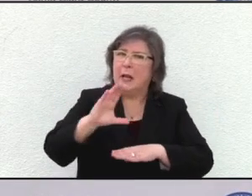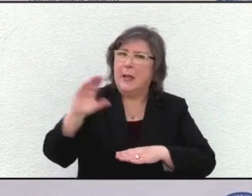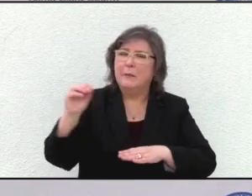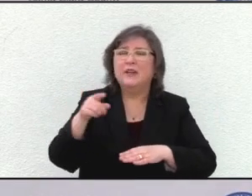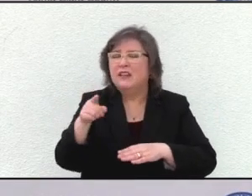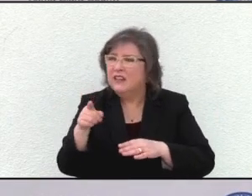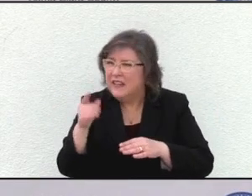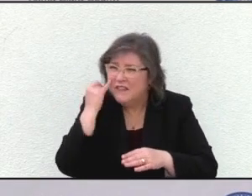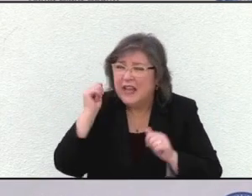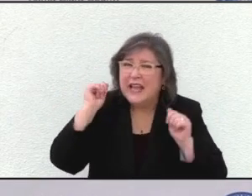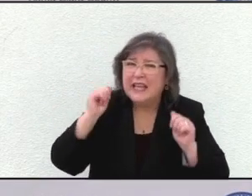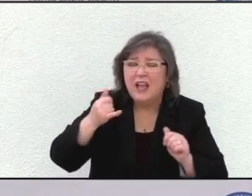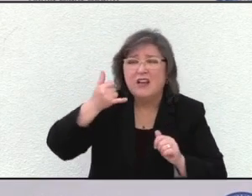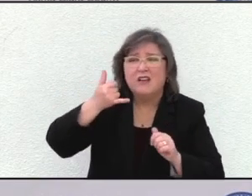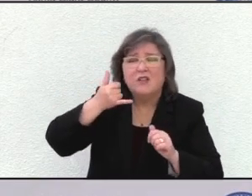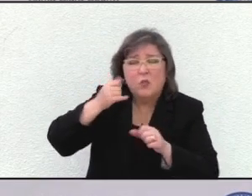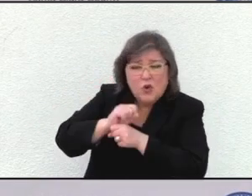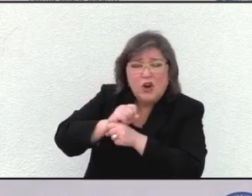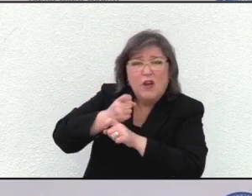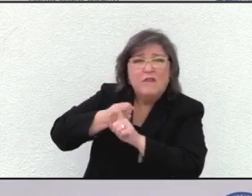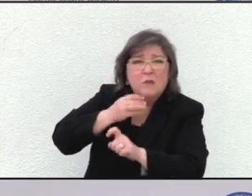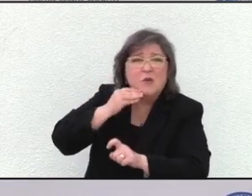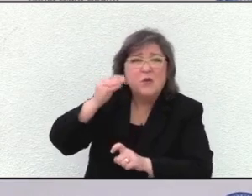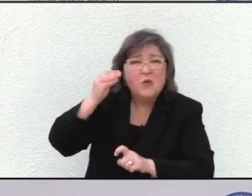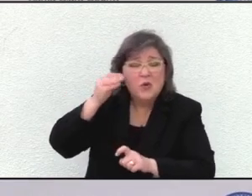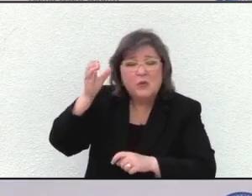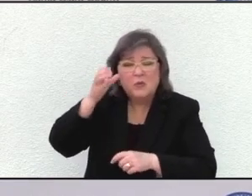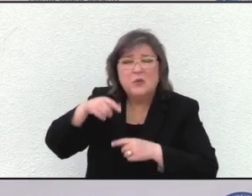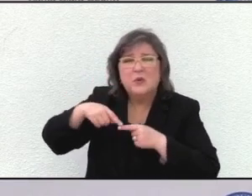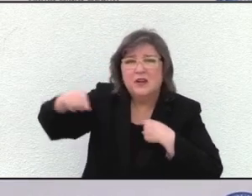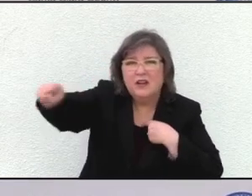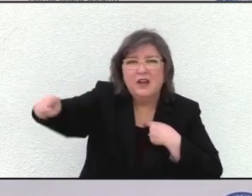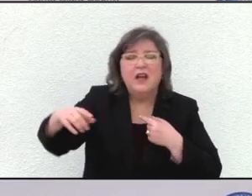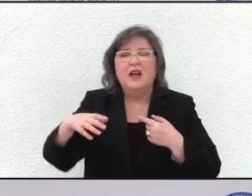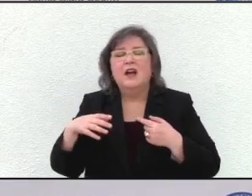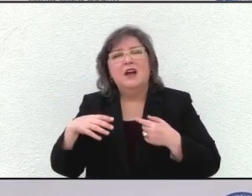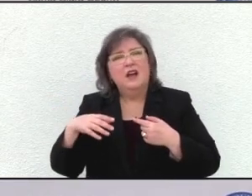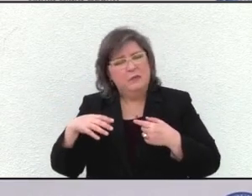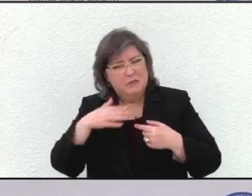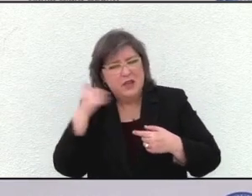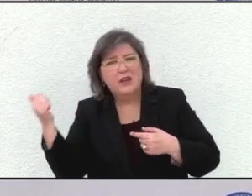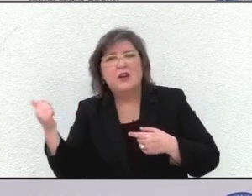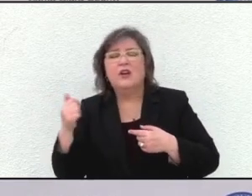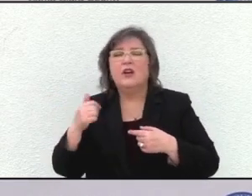have a social distancing protocol on file and implemented, and you should recognize